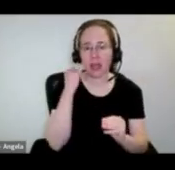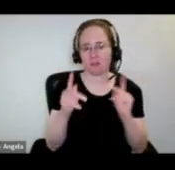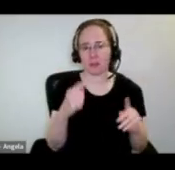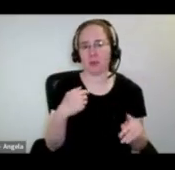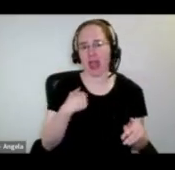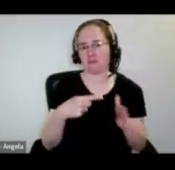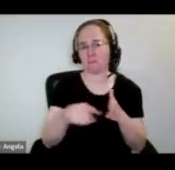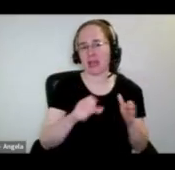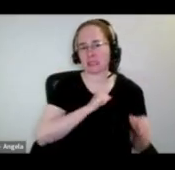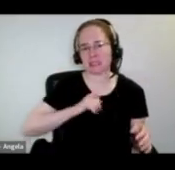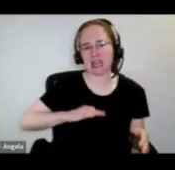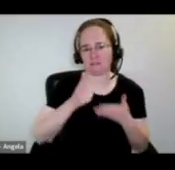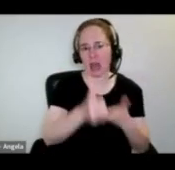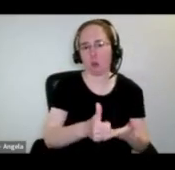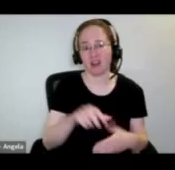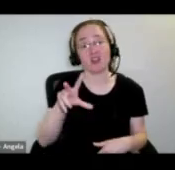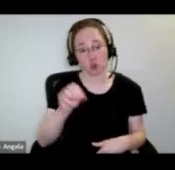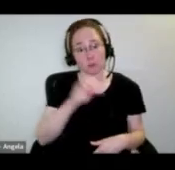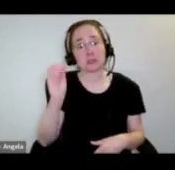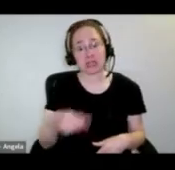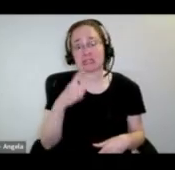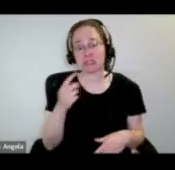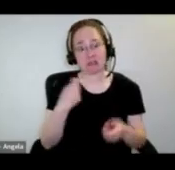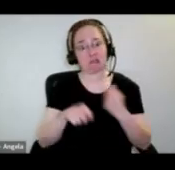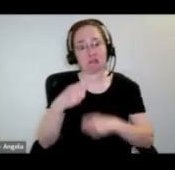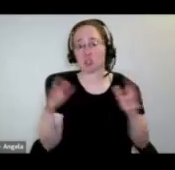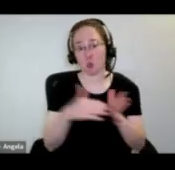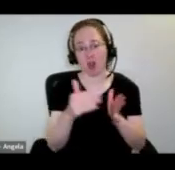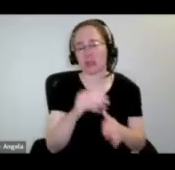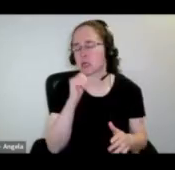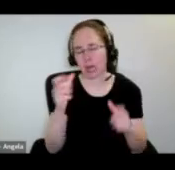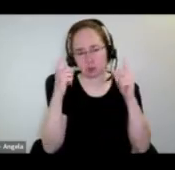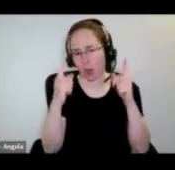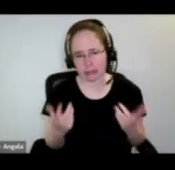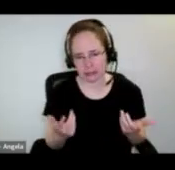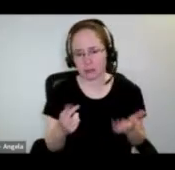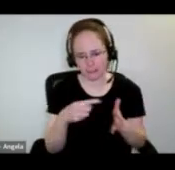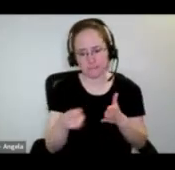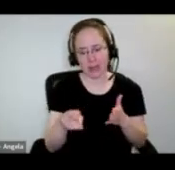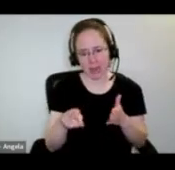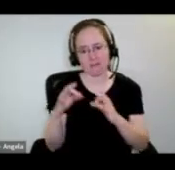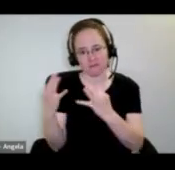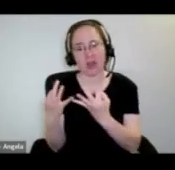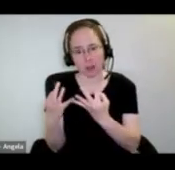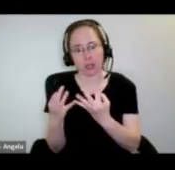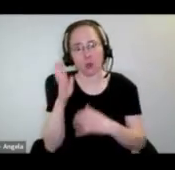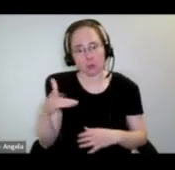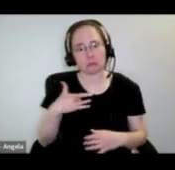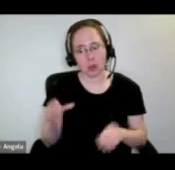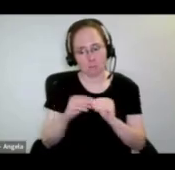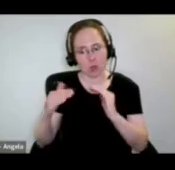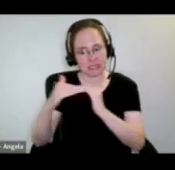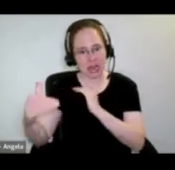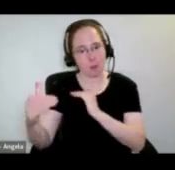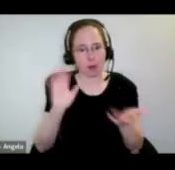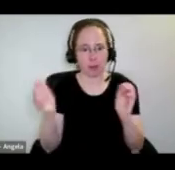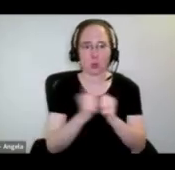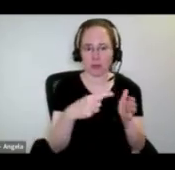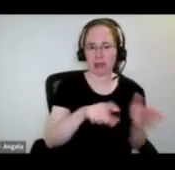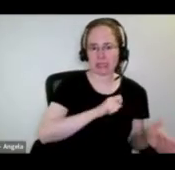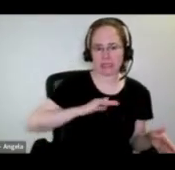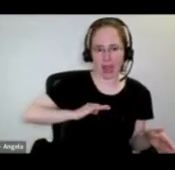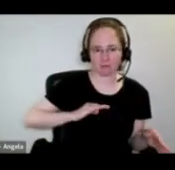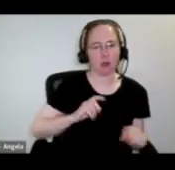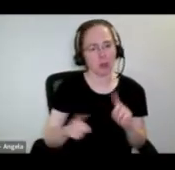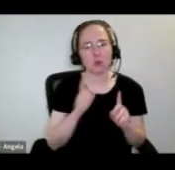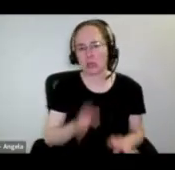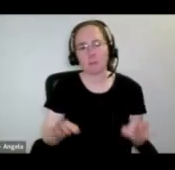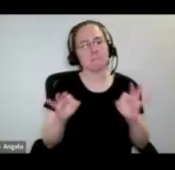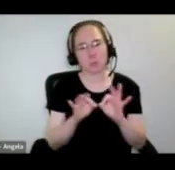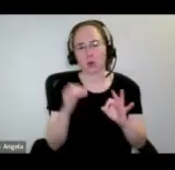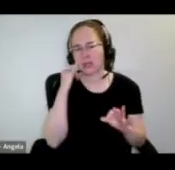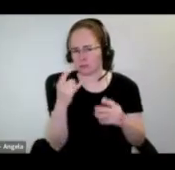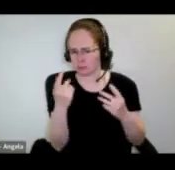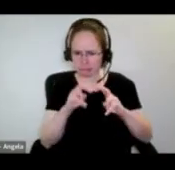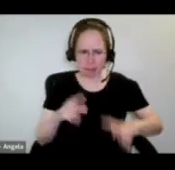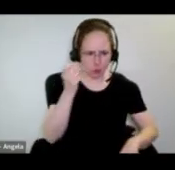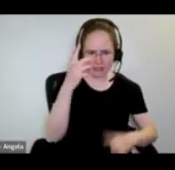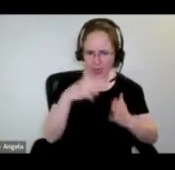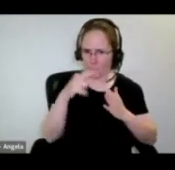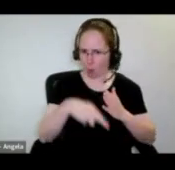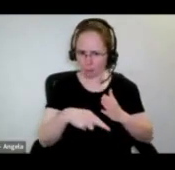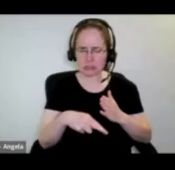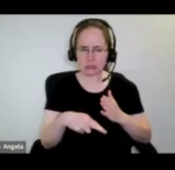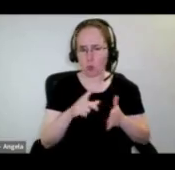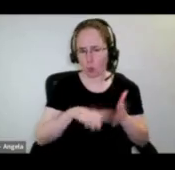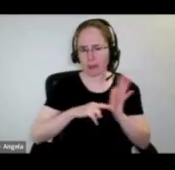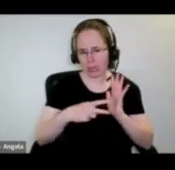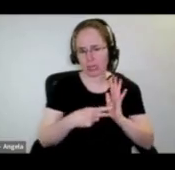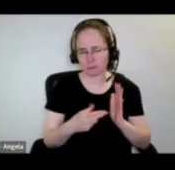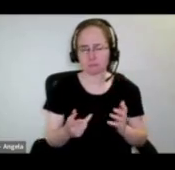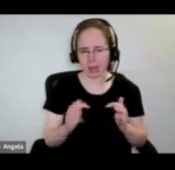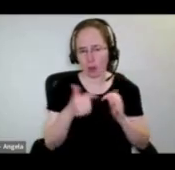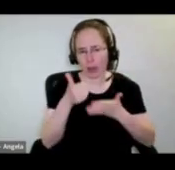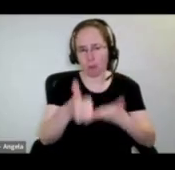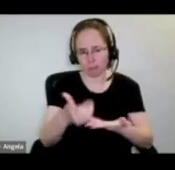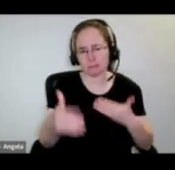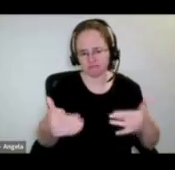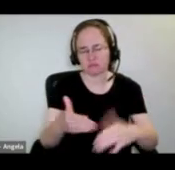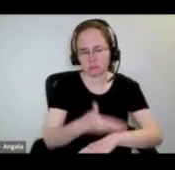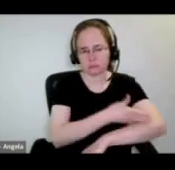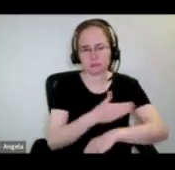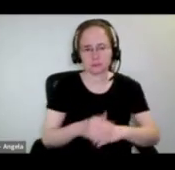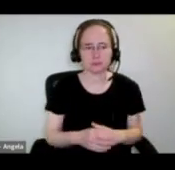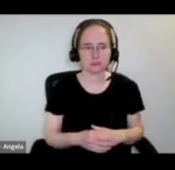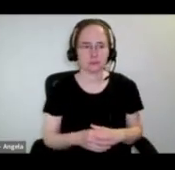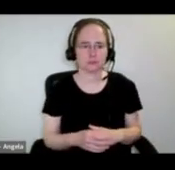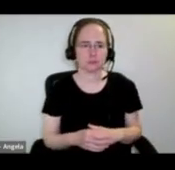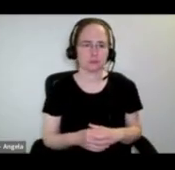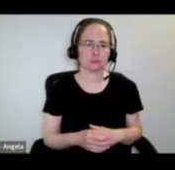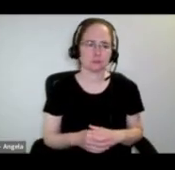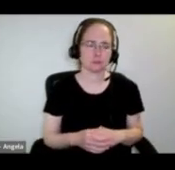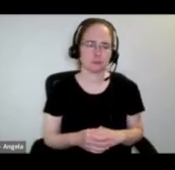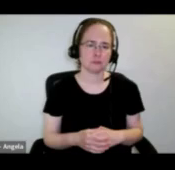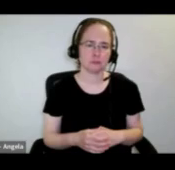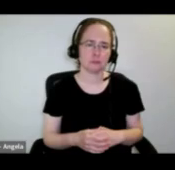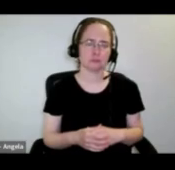Lindsay: That rate is 3 times higher among those who say paid staff help them most often at 30%. Again, that's not surprising. Paid family are going to be more stable than paid staff, but it's really important when we're trying to understand these outcomes and what they mean, and what we can do about it.